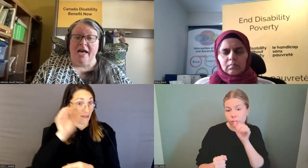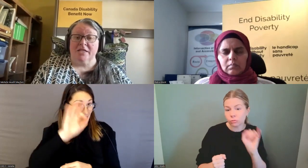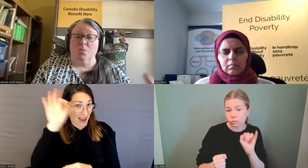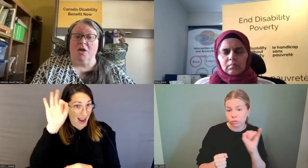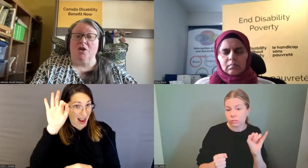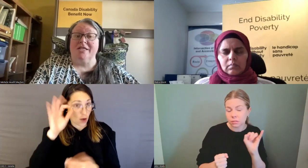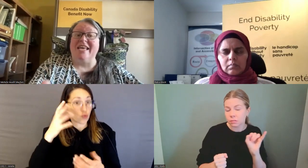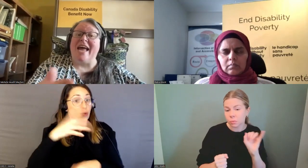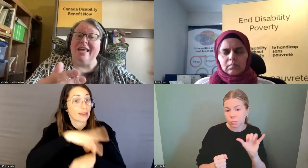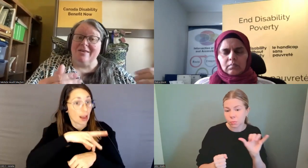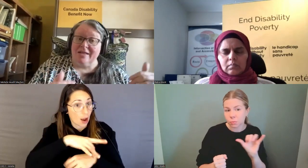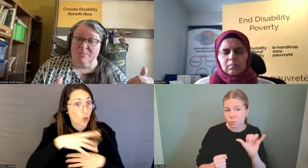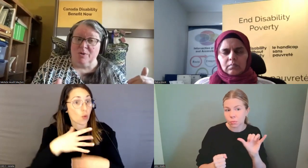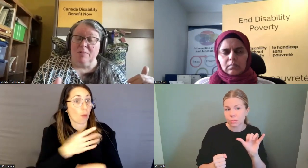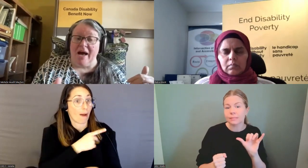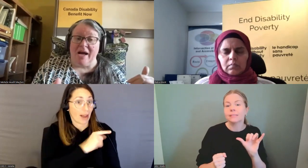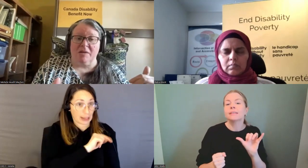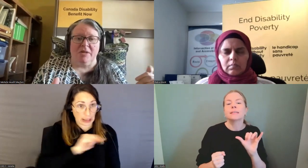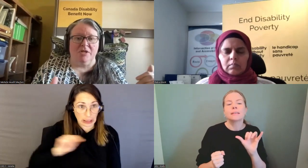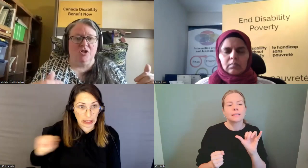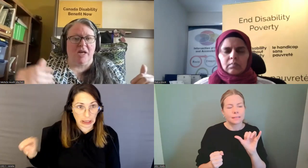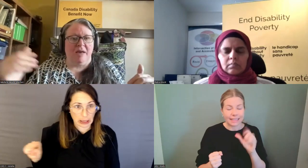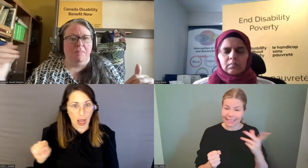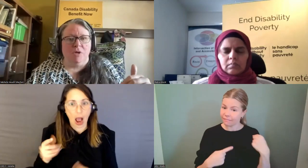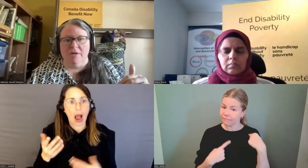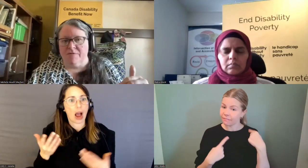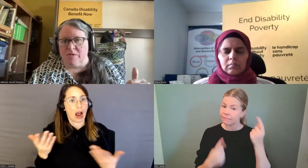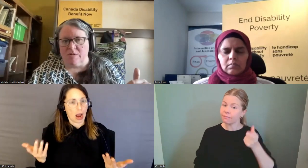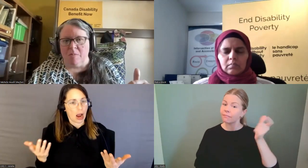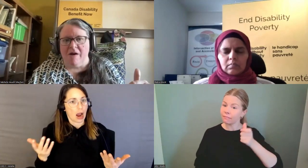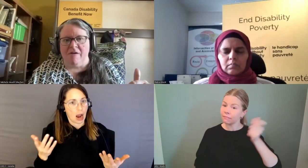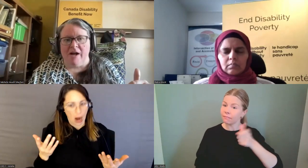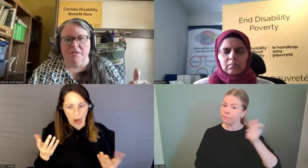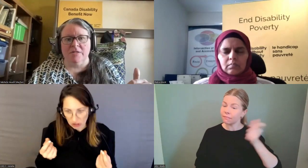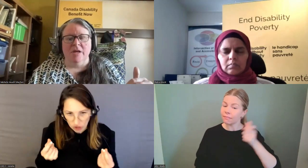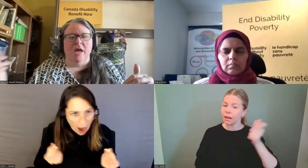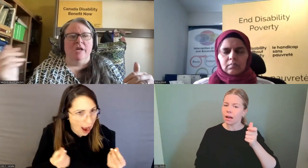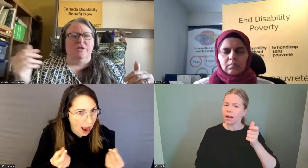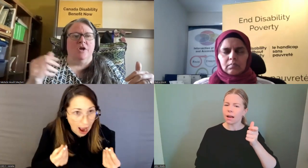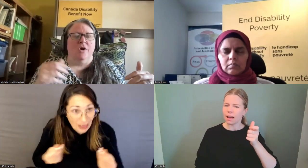SAYS WE'RE GOING TO TAKE THIS MONEY BACK BECAUSE YOU'RE GETTING MONEY FROM SOMEWHERE ELSE.